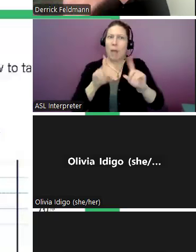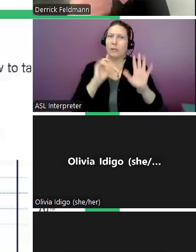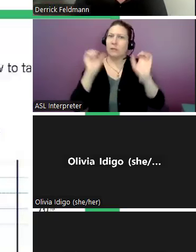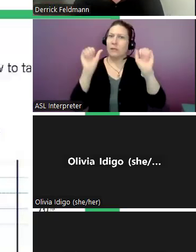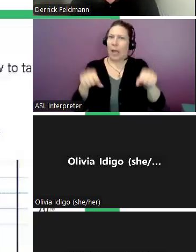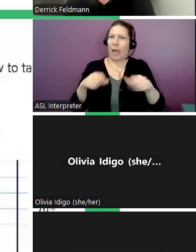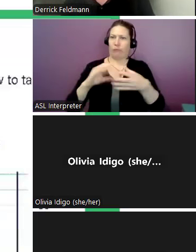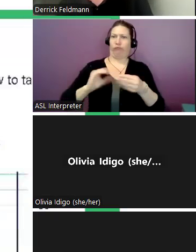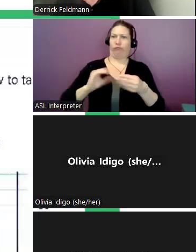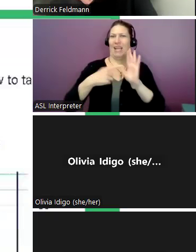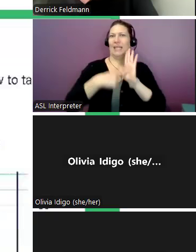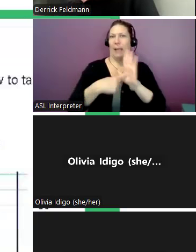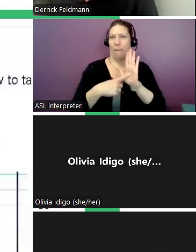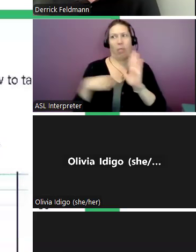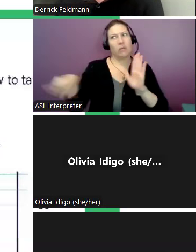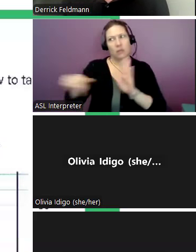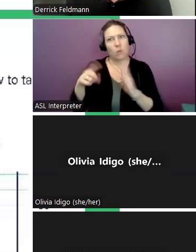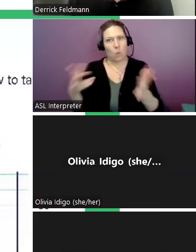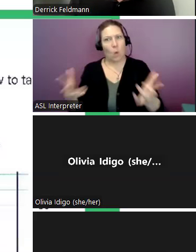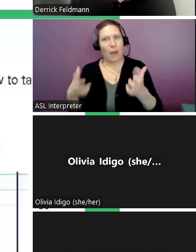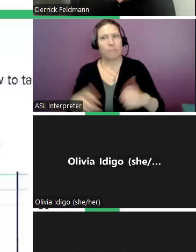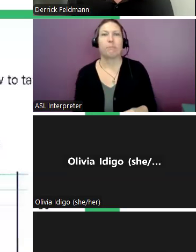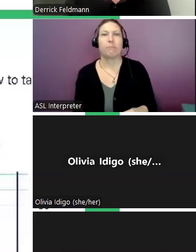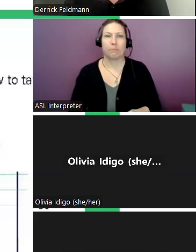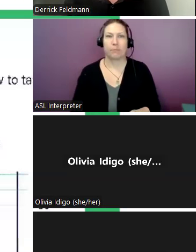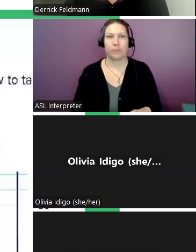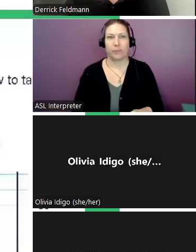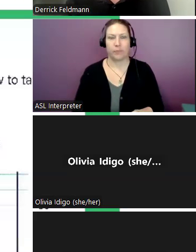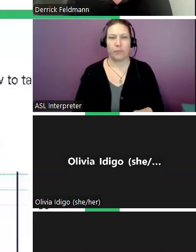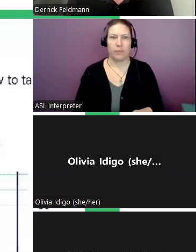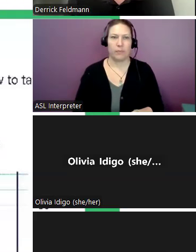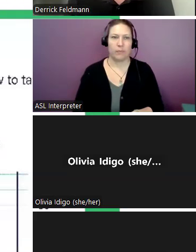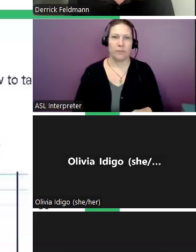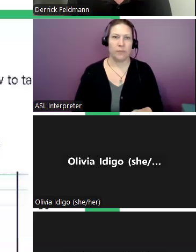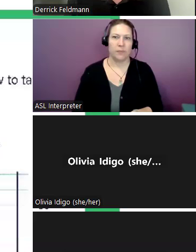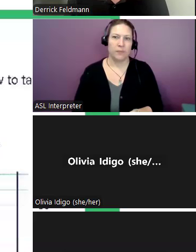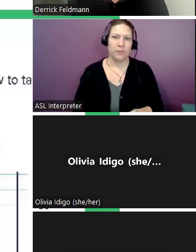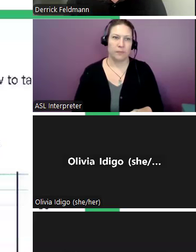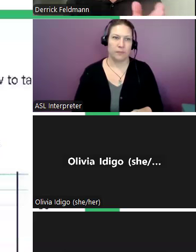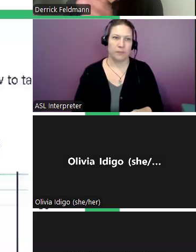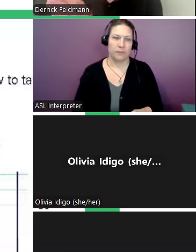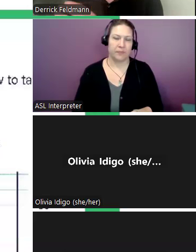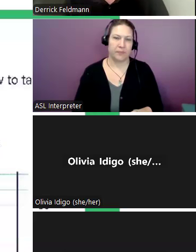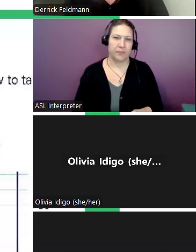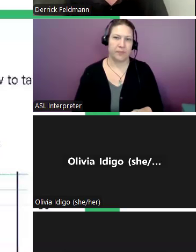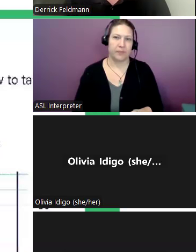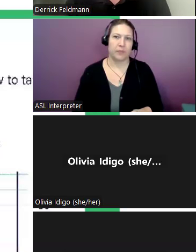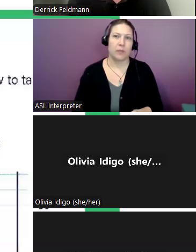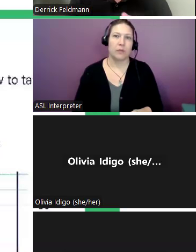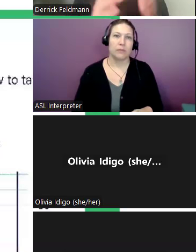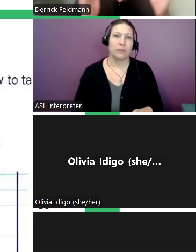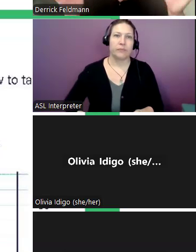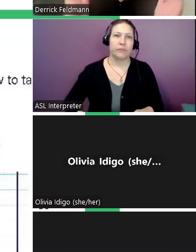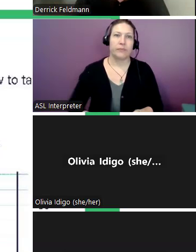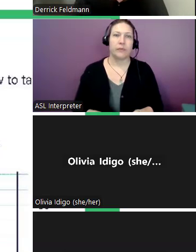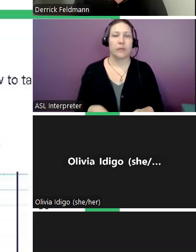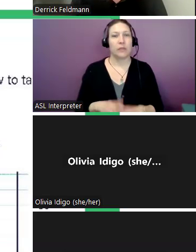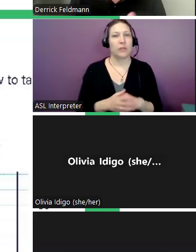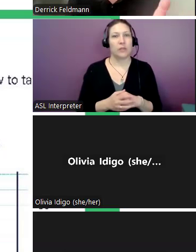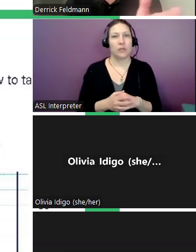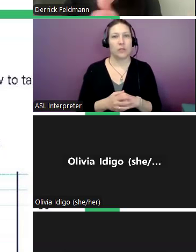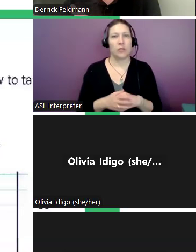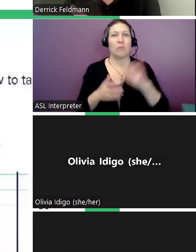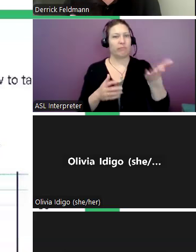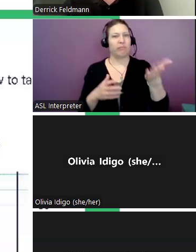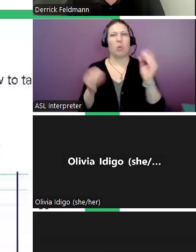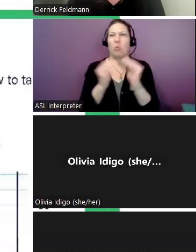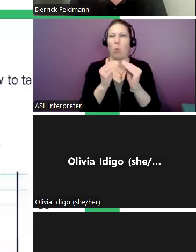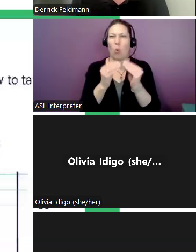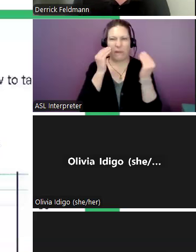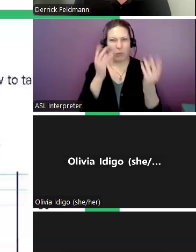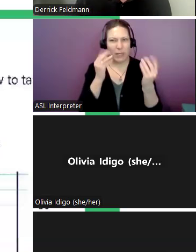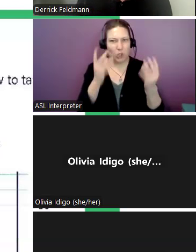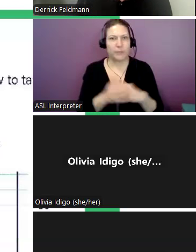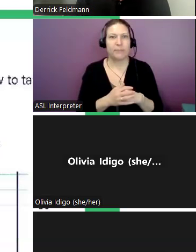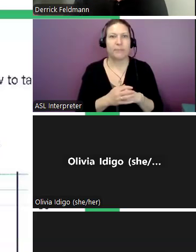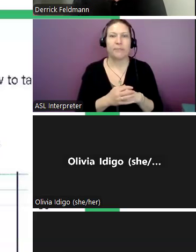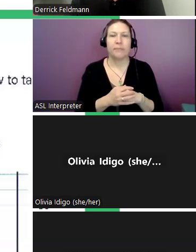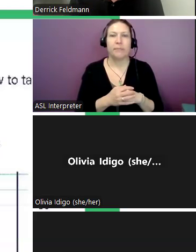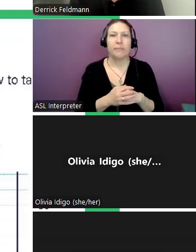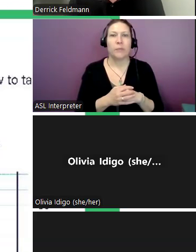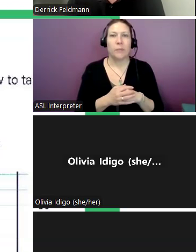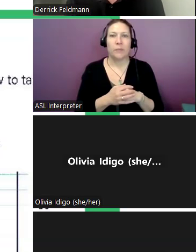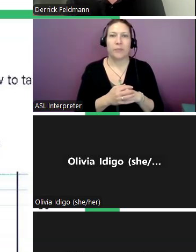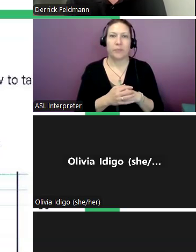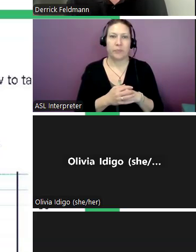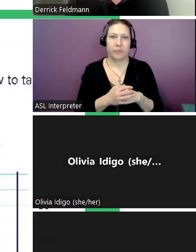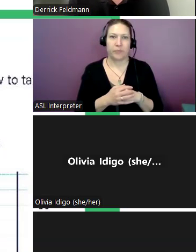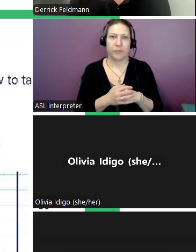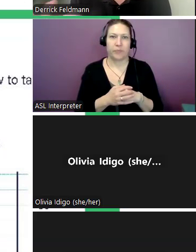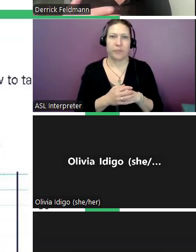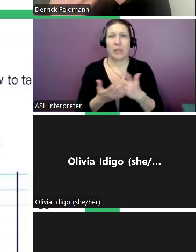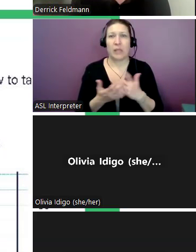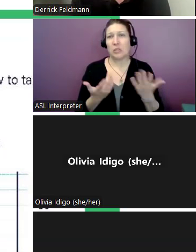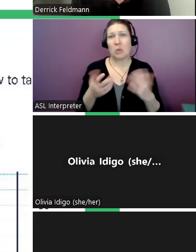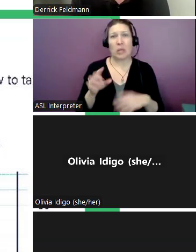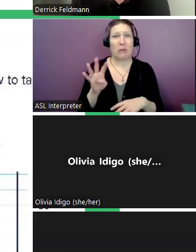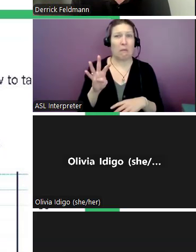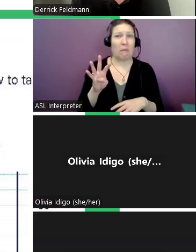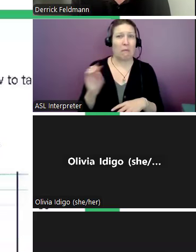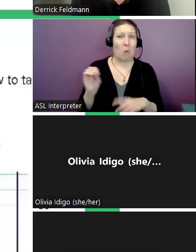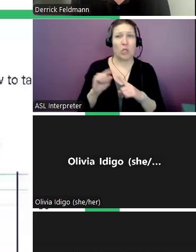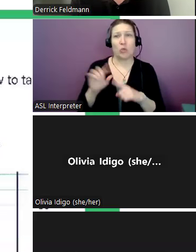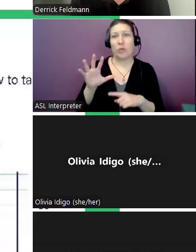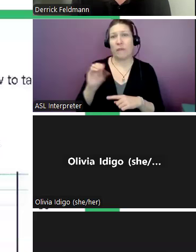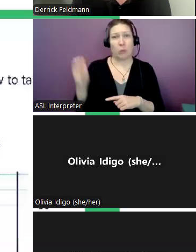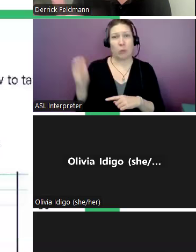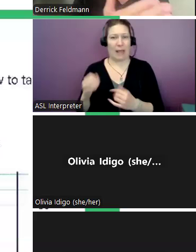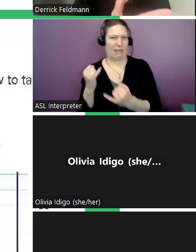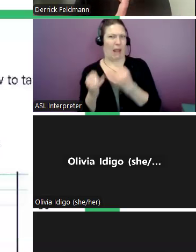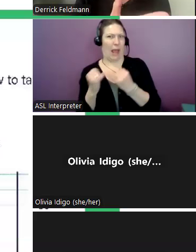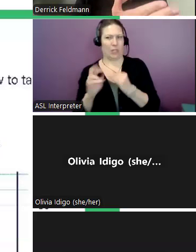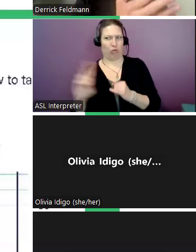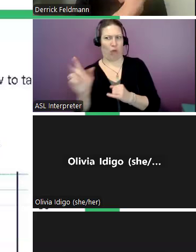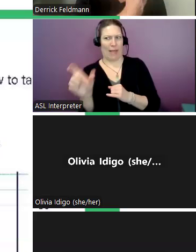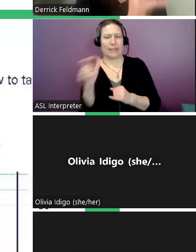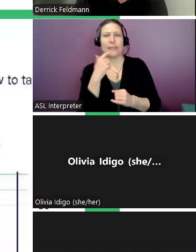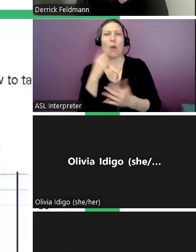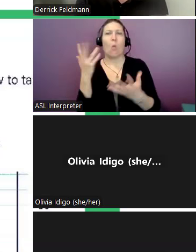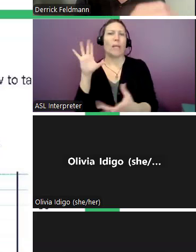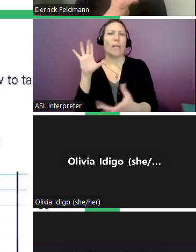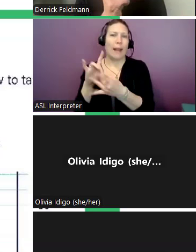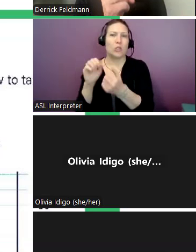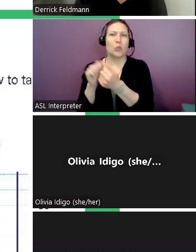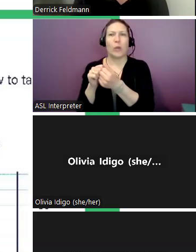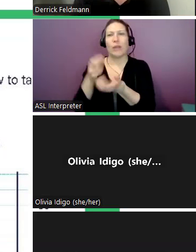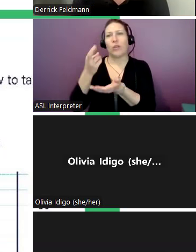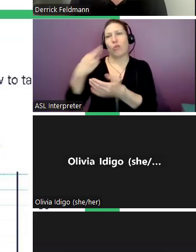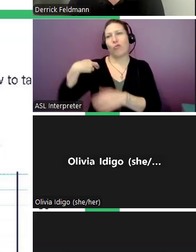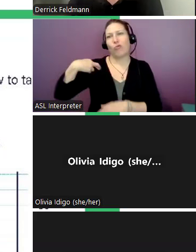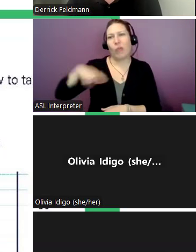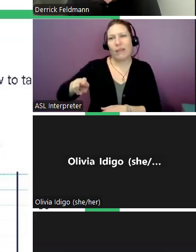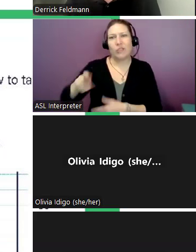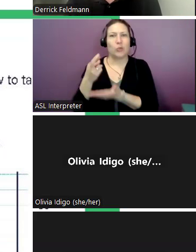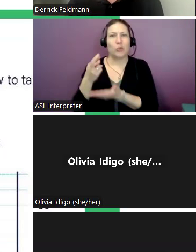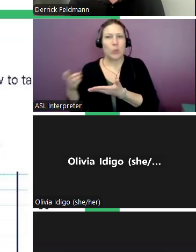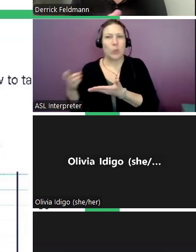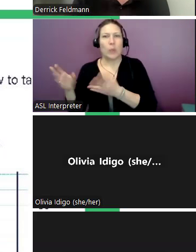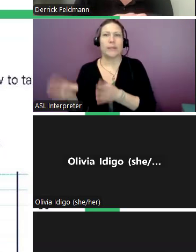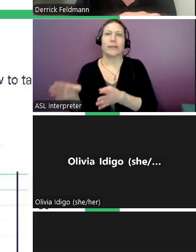Alright, on this next slide, we'll dive a little bit further into sort of this piece here and that is just some more information. We asked the full battery and as you can see towards the bottom pieces. The least it's still at 40 and 50% were links to religious services as compared to say things like stress management and so forth.